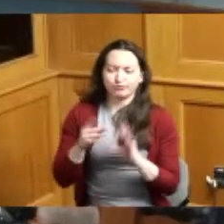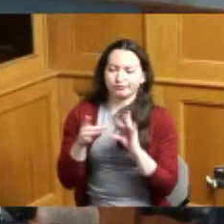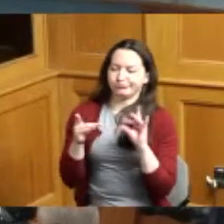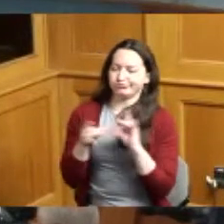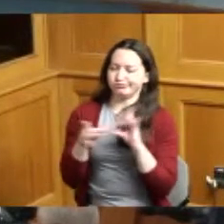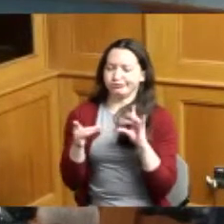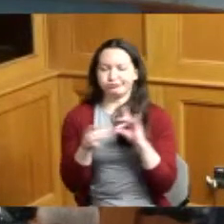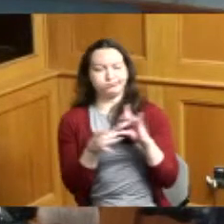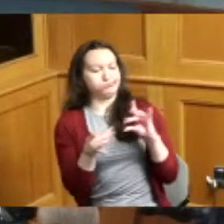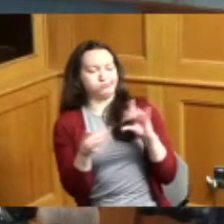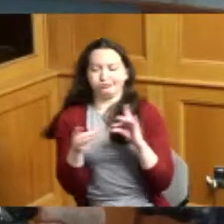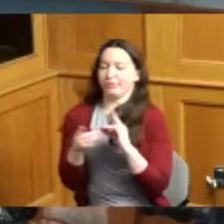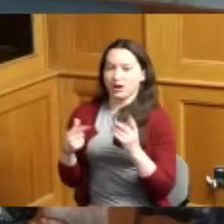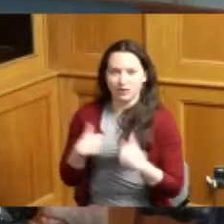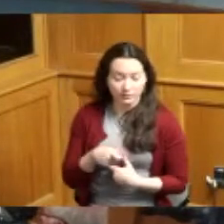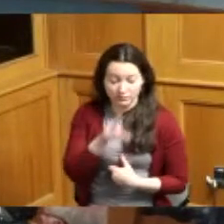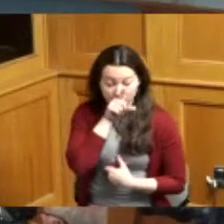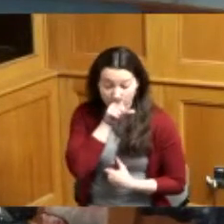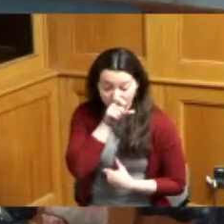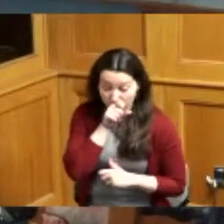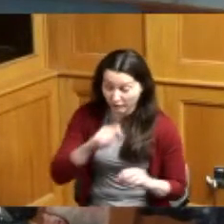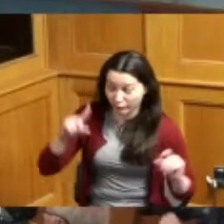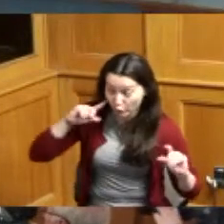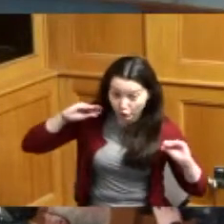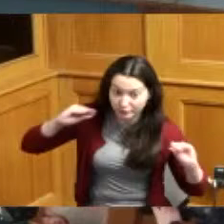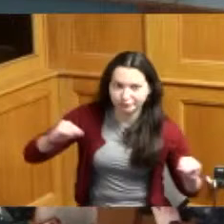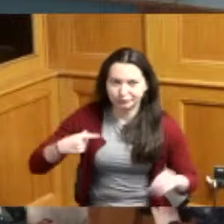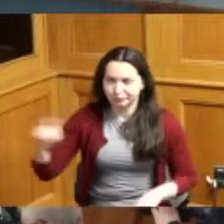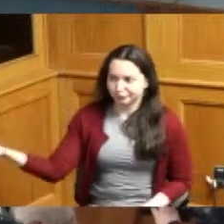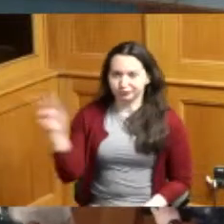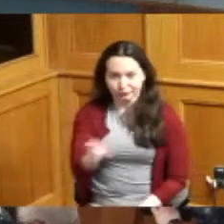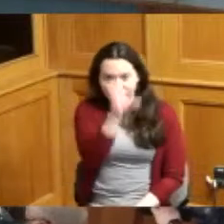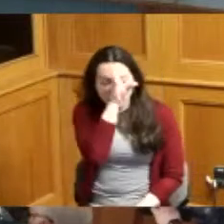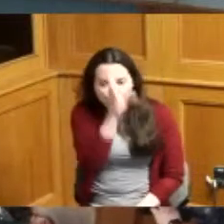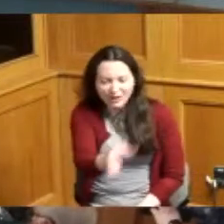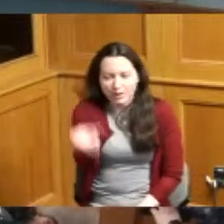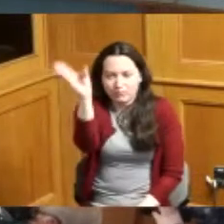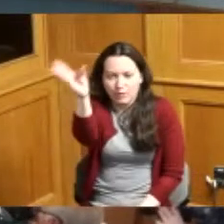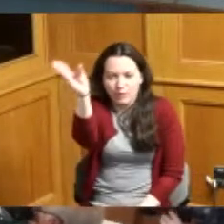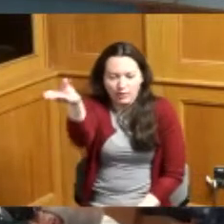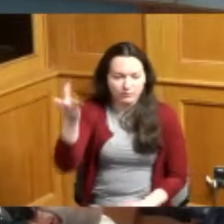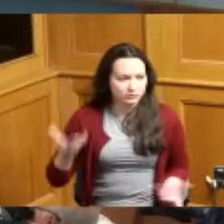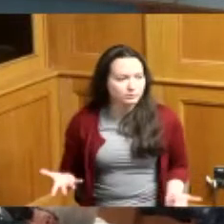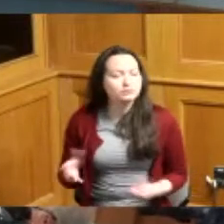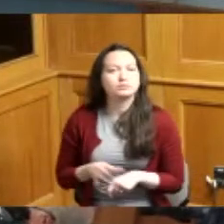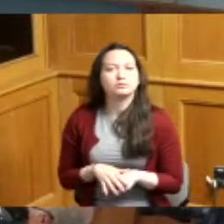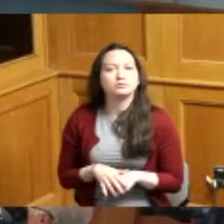haven't heard from I would love to have them come in and talk to us directly but um when you said